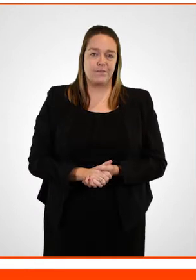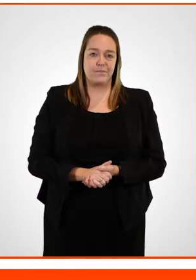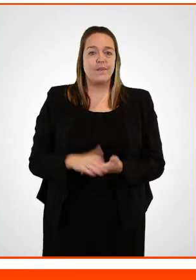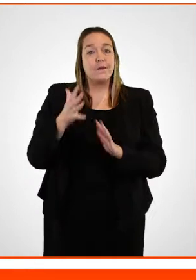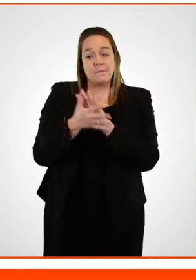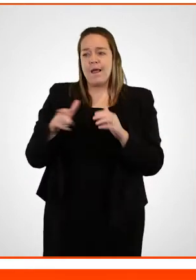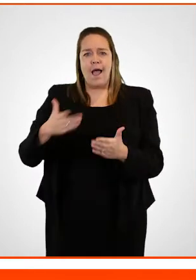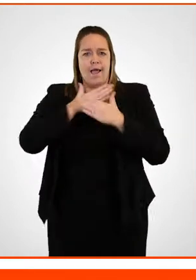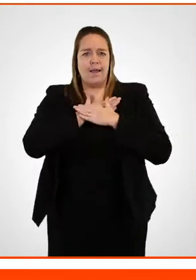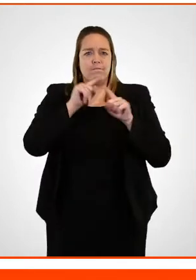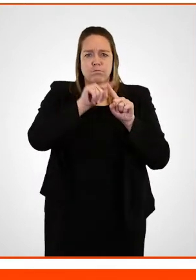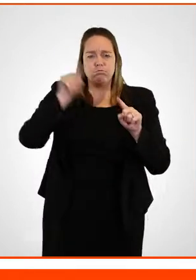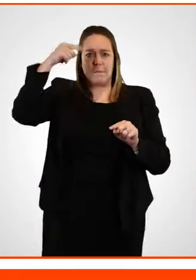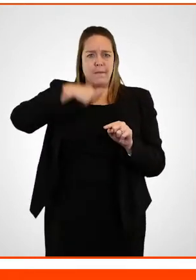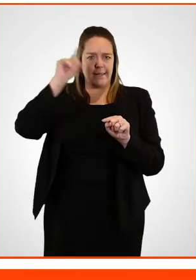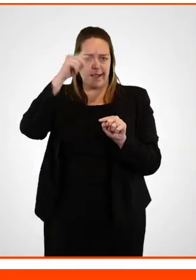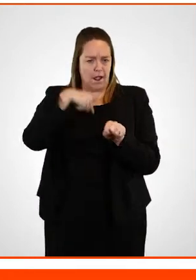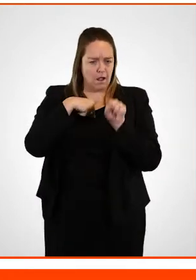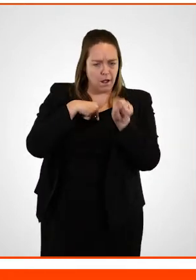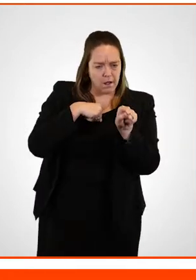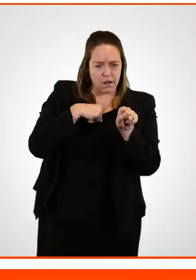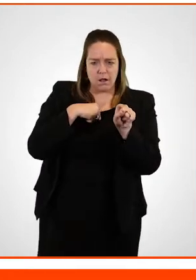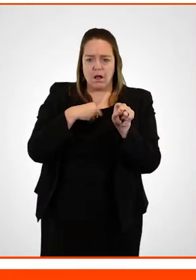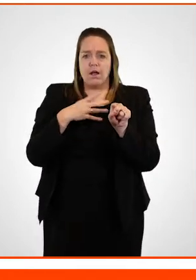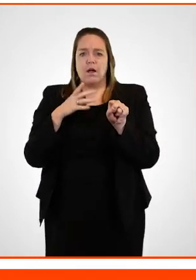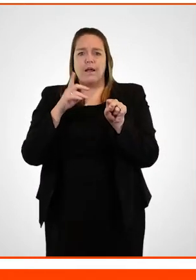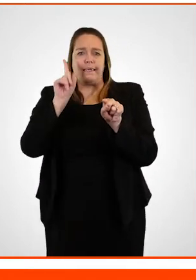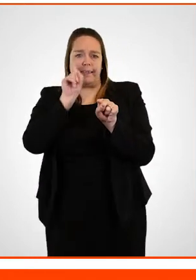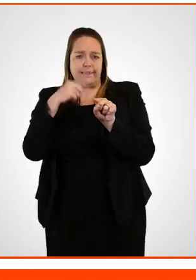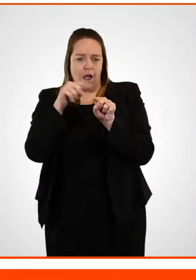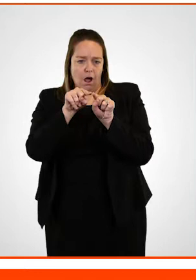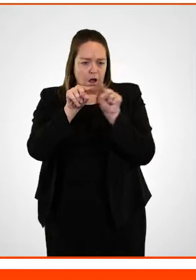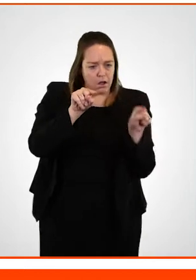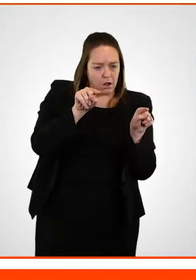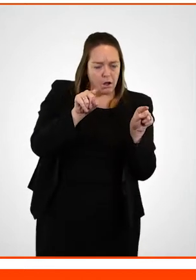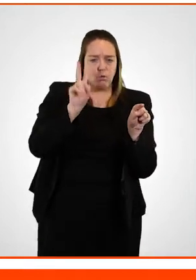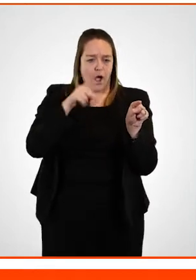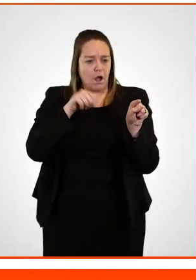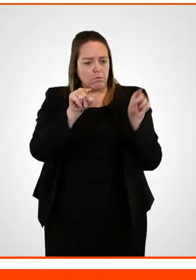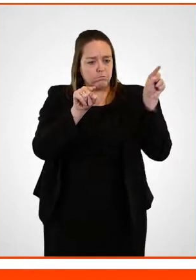"how did I do today" and compare themselves to how they did yesterday and how they did the day before.